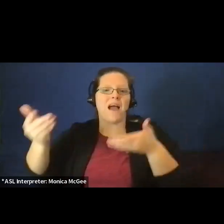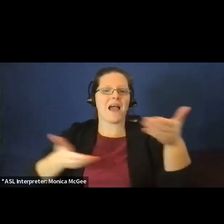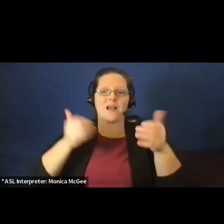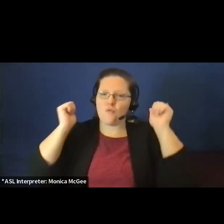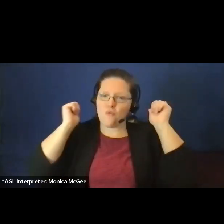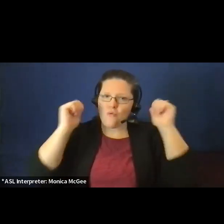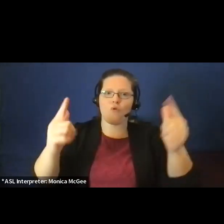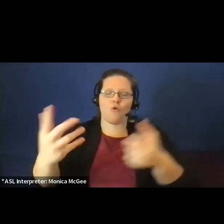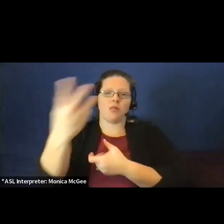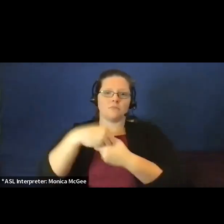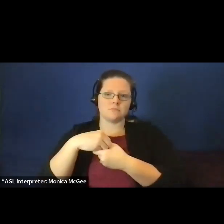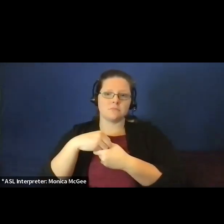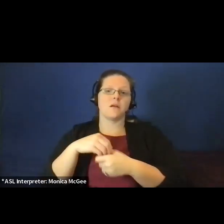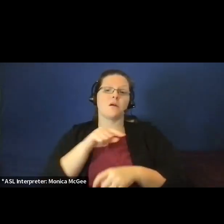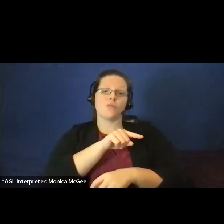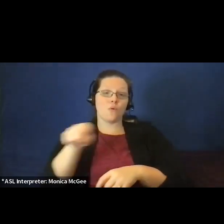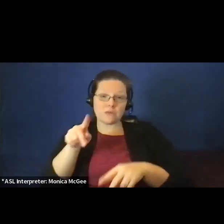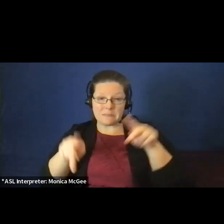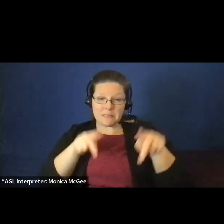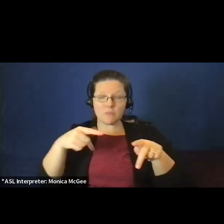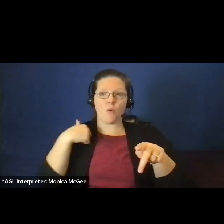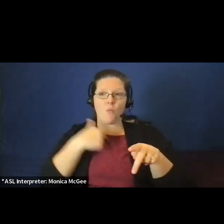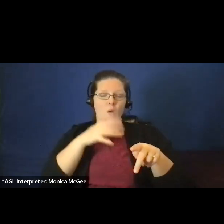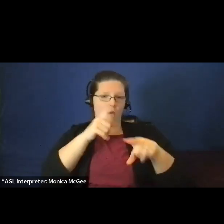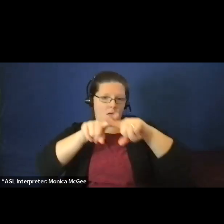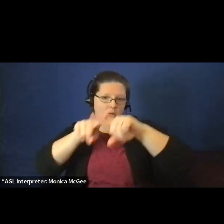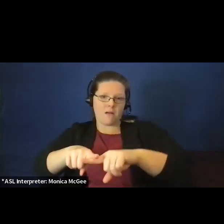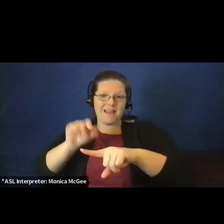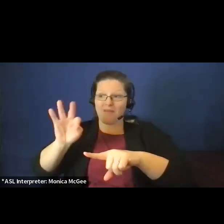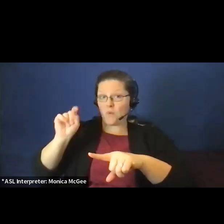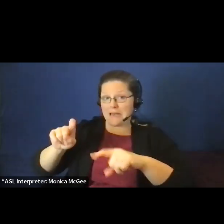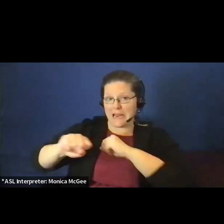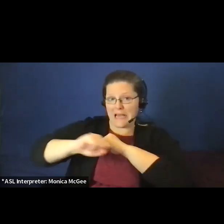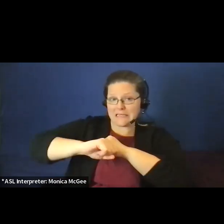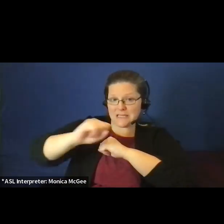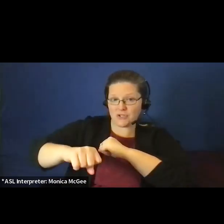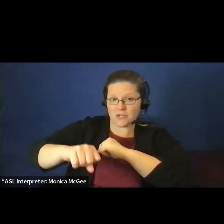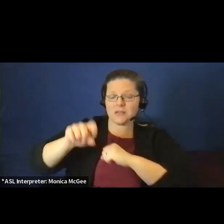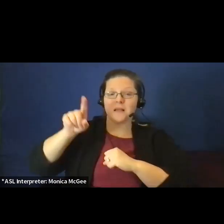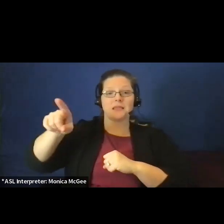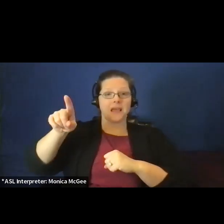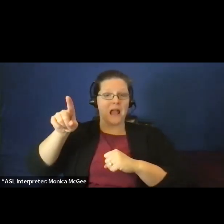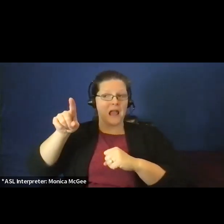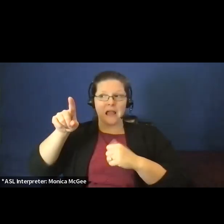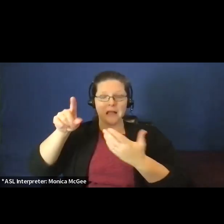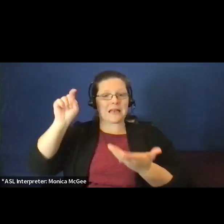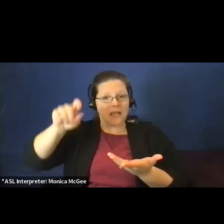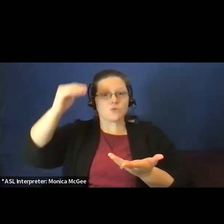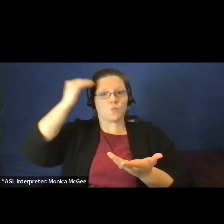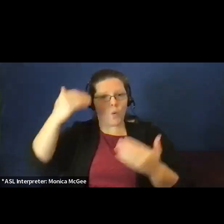almost everyone of the calls. So they understand what is happening. So has our DSE. We invite everybody. These